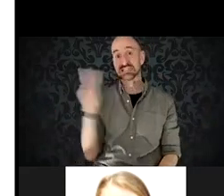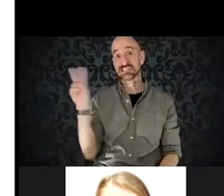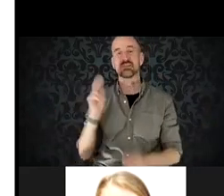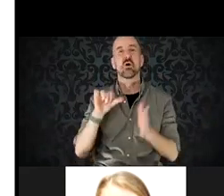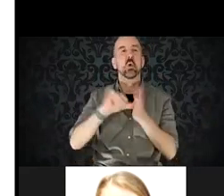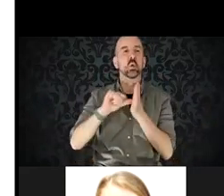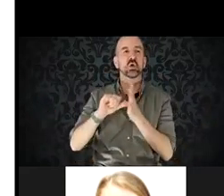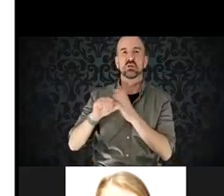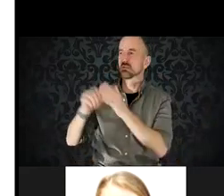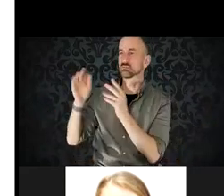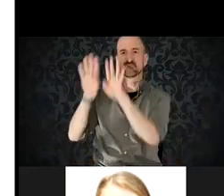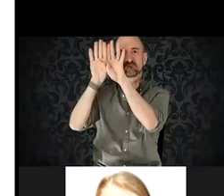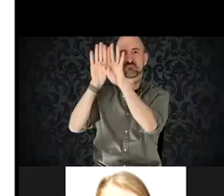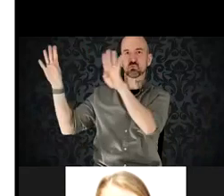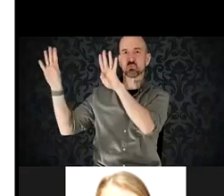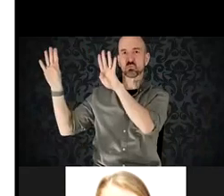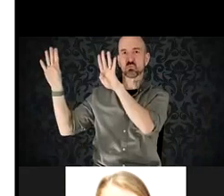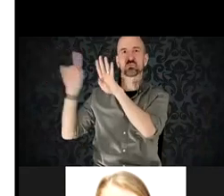leaves might fall under beds, or patients might